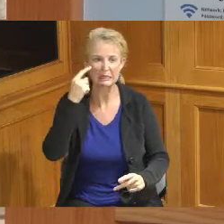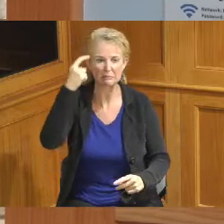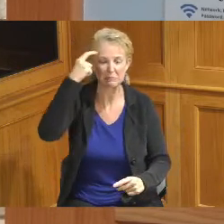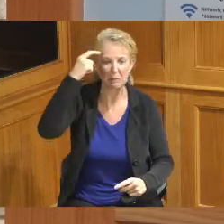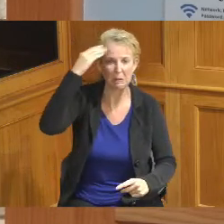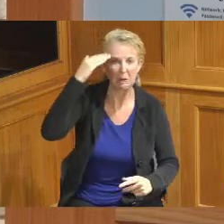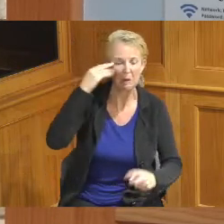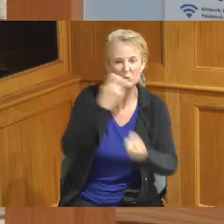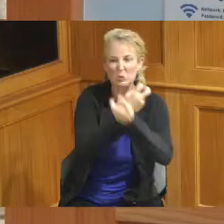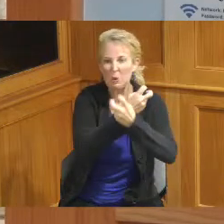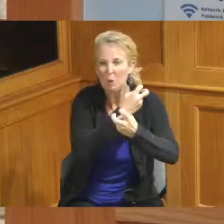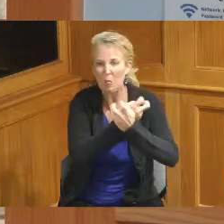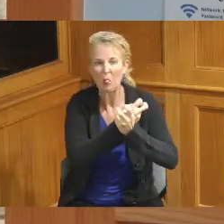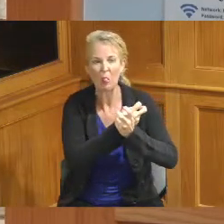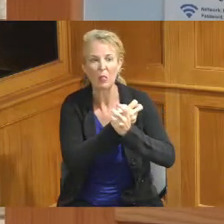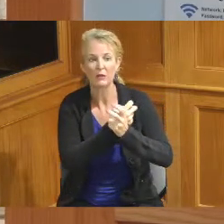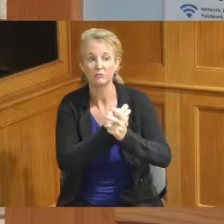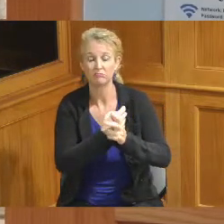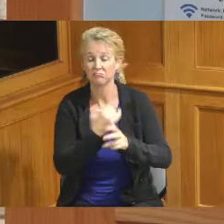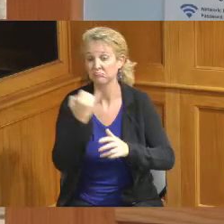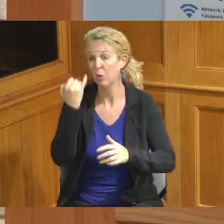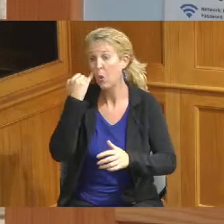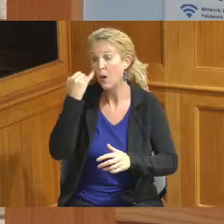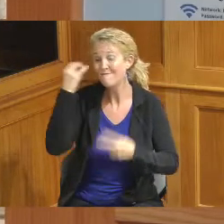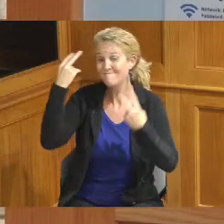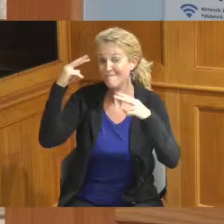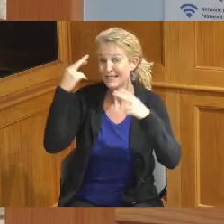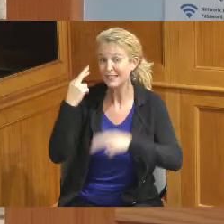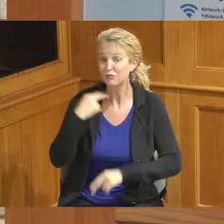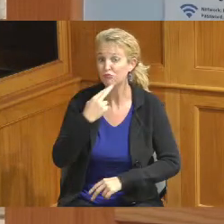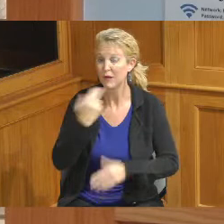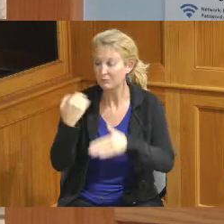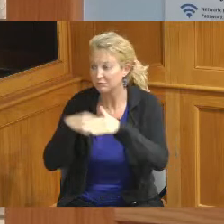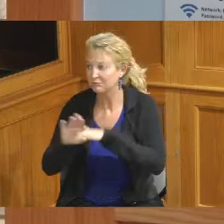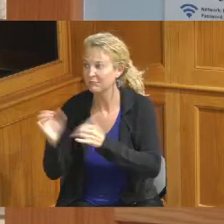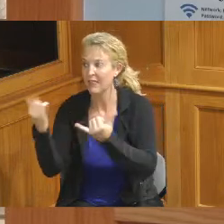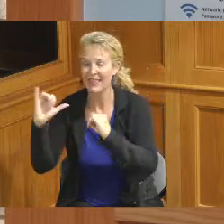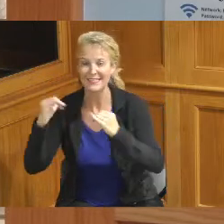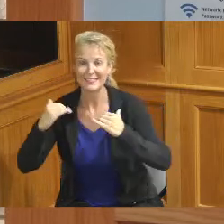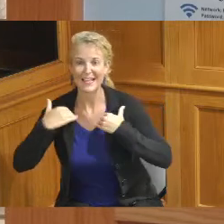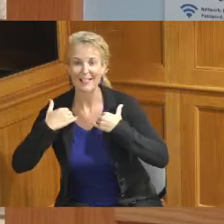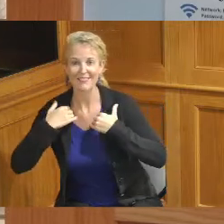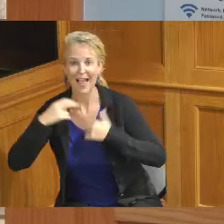the skulls that's why you when you go in a Mexican restaurant they still got them up there they they